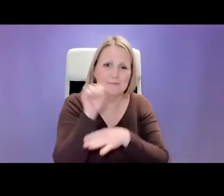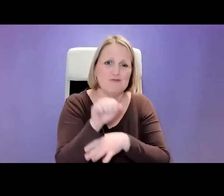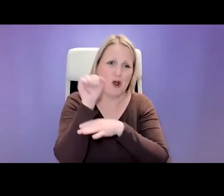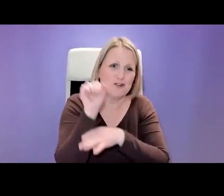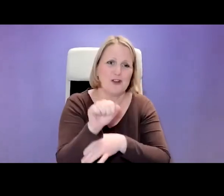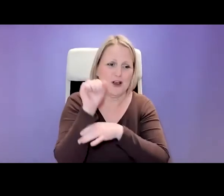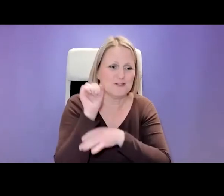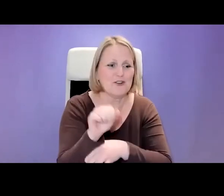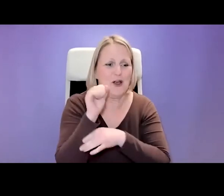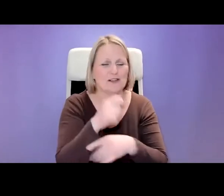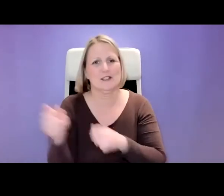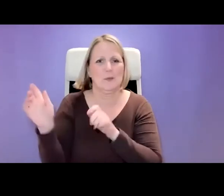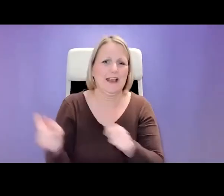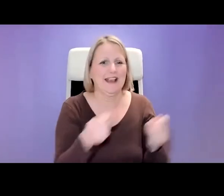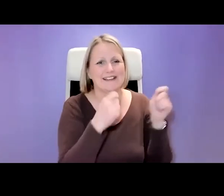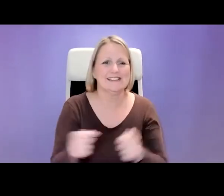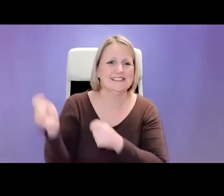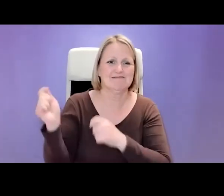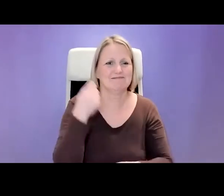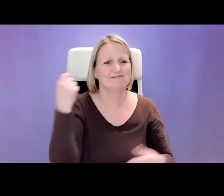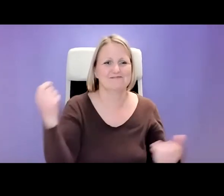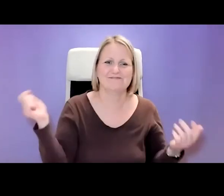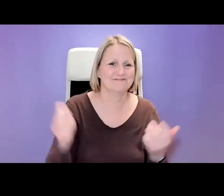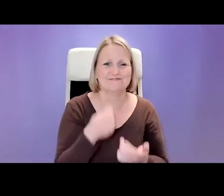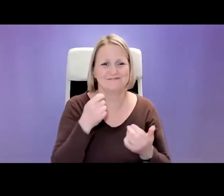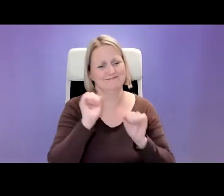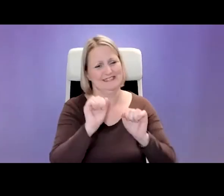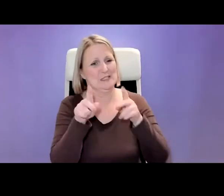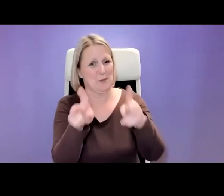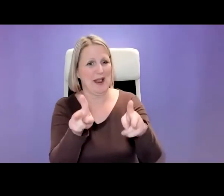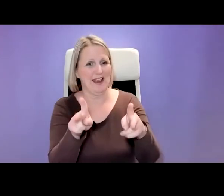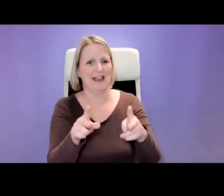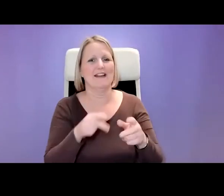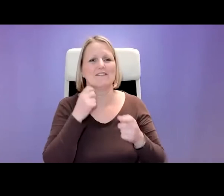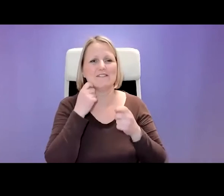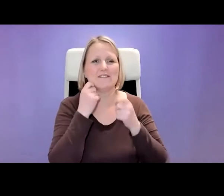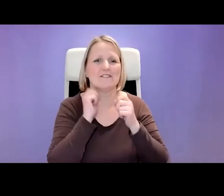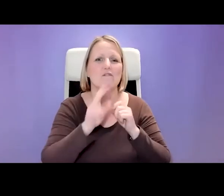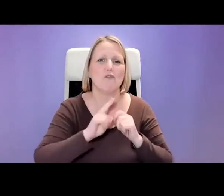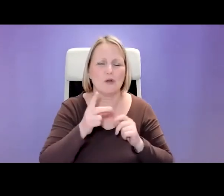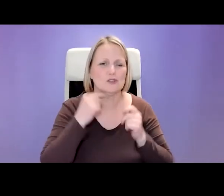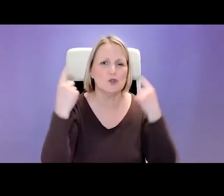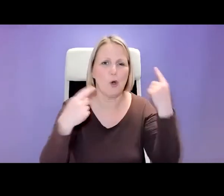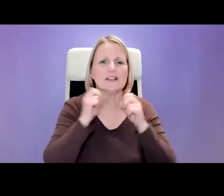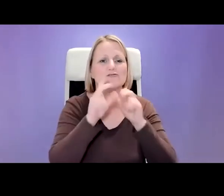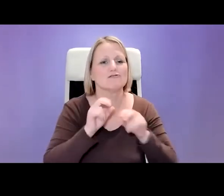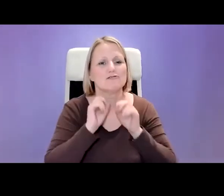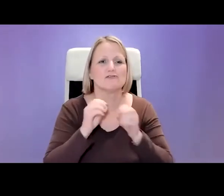and often swinging something repetitively in his hands and making a range of vocalisations.